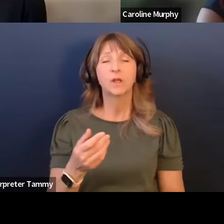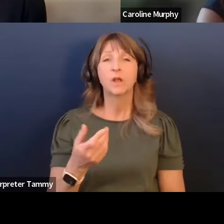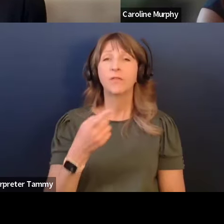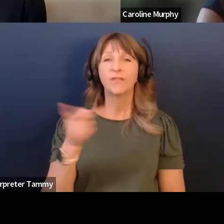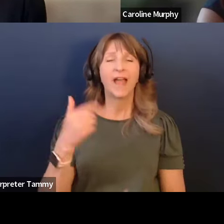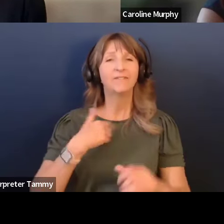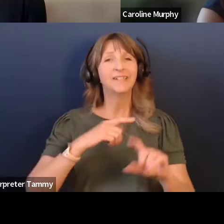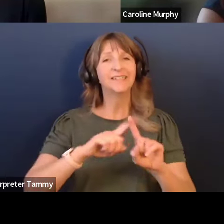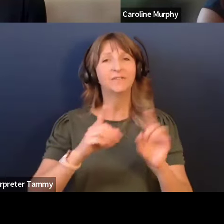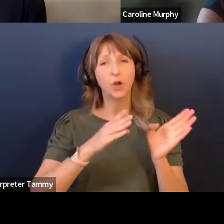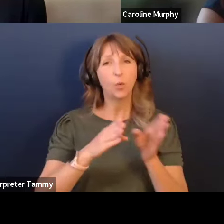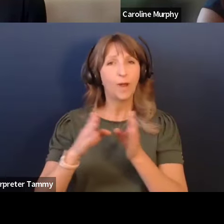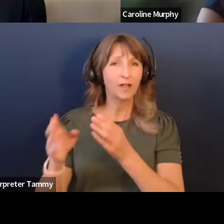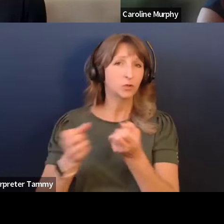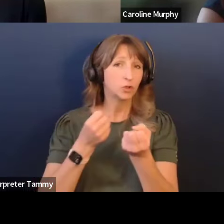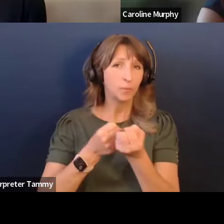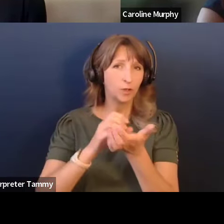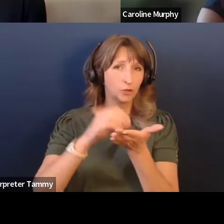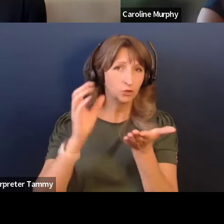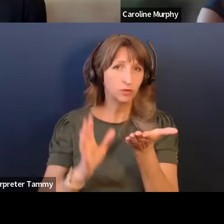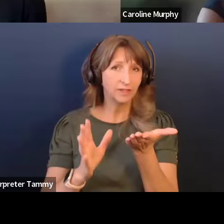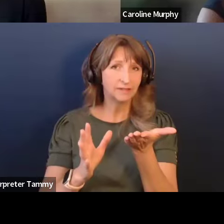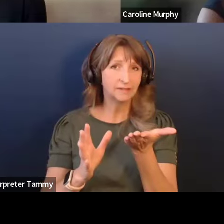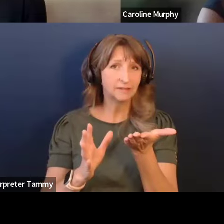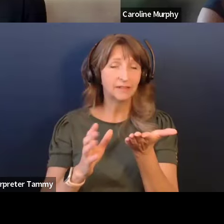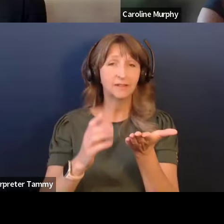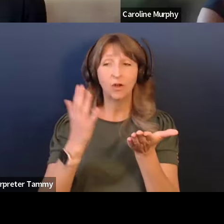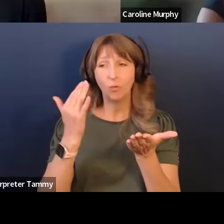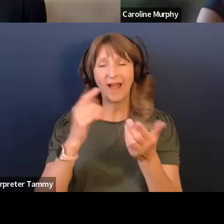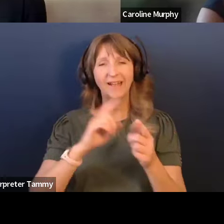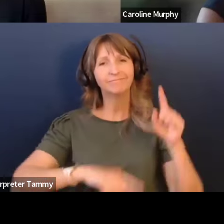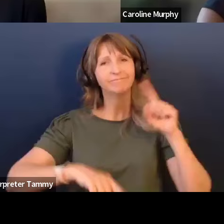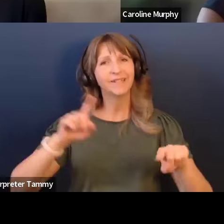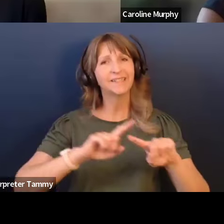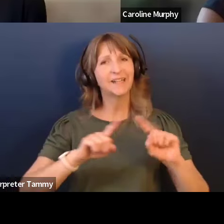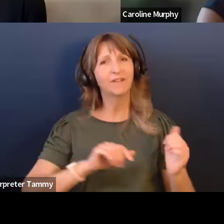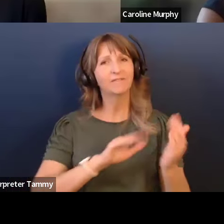ways the students are supported in terms of what difficulties you may experience that are beyond my